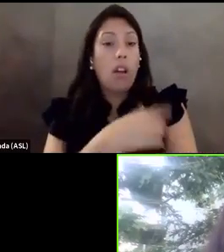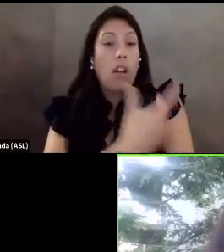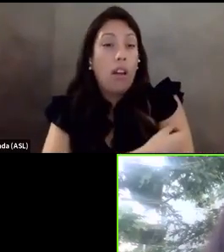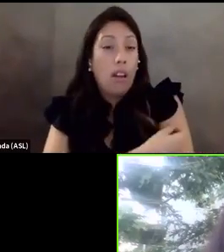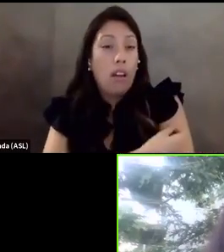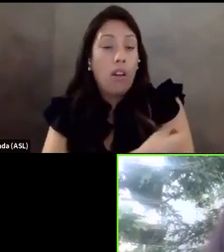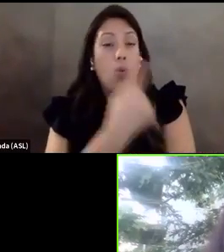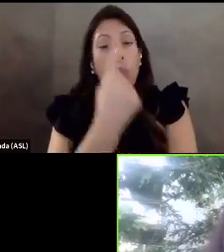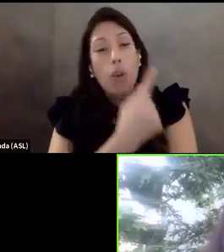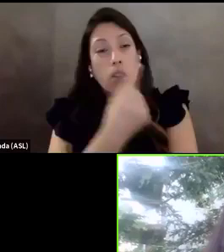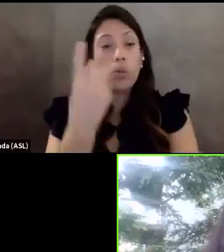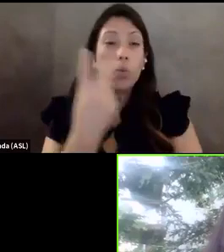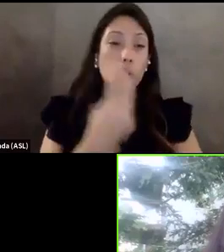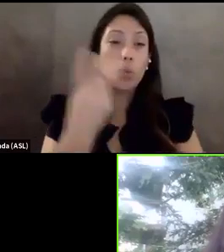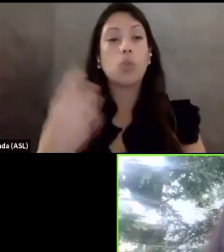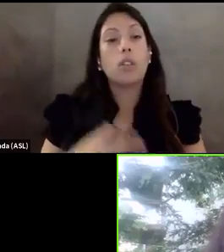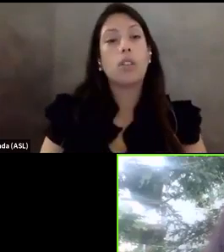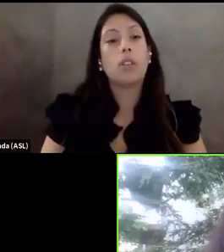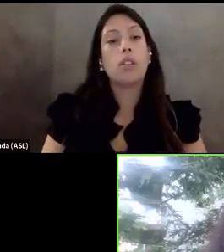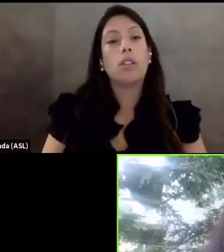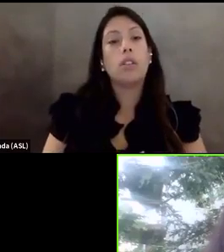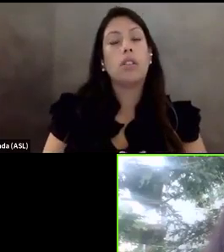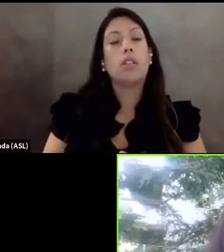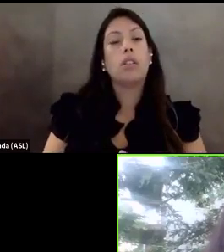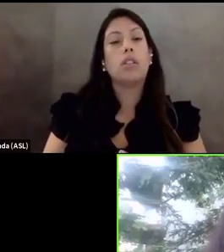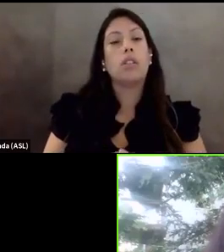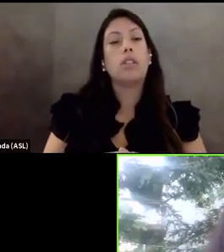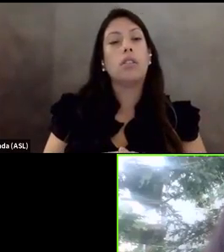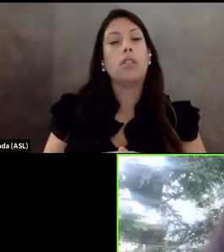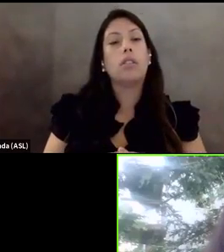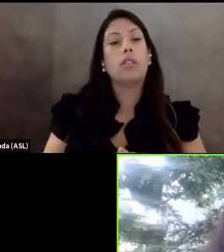You might have very limited